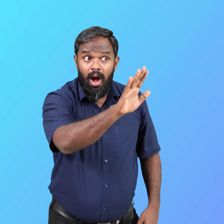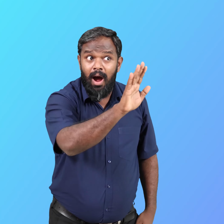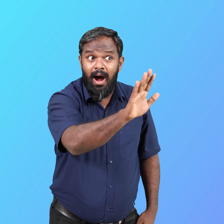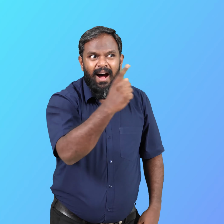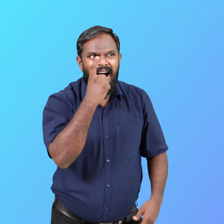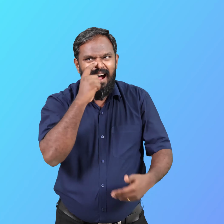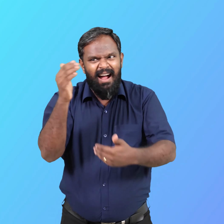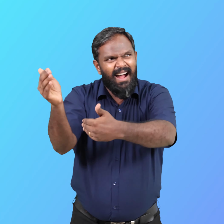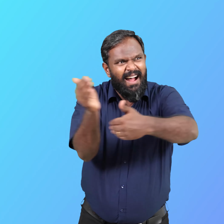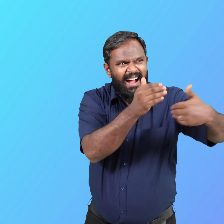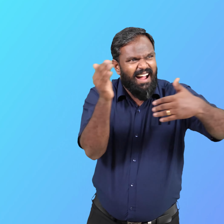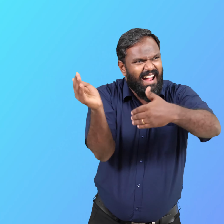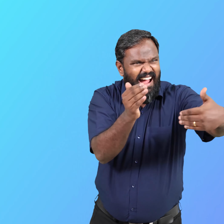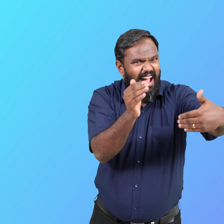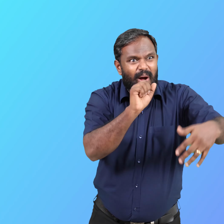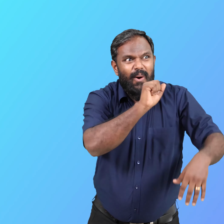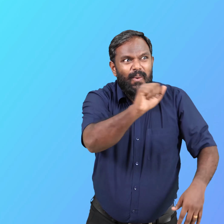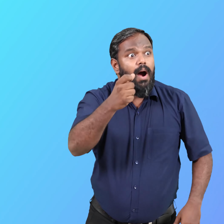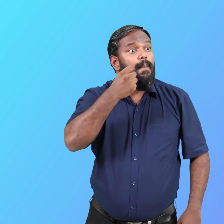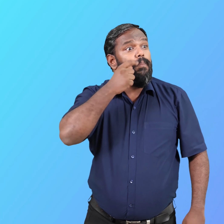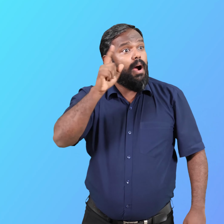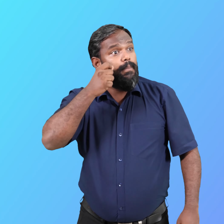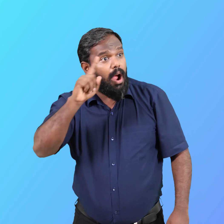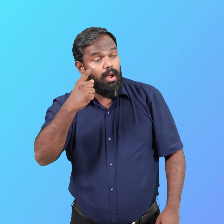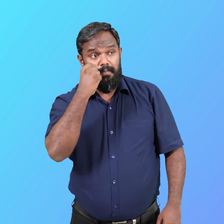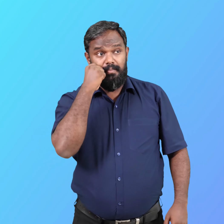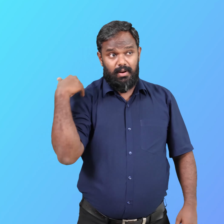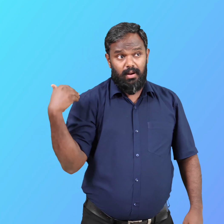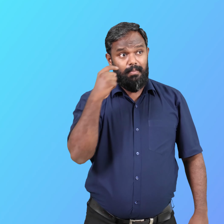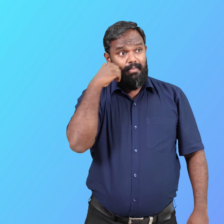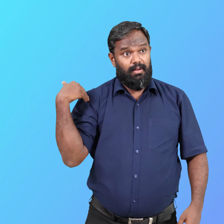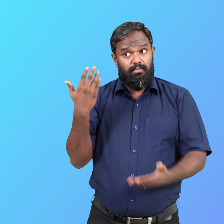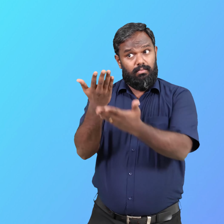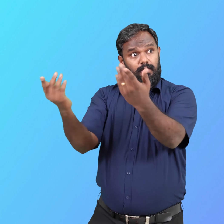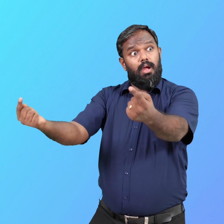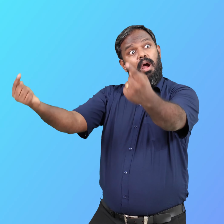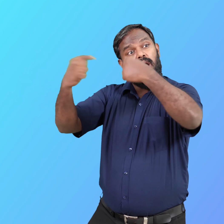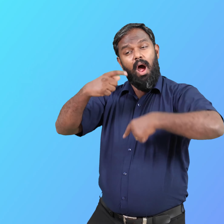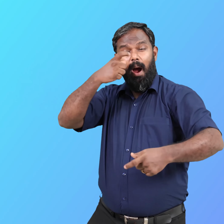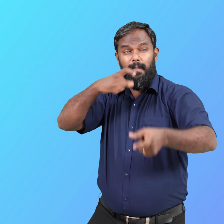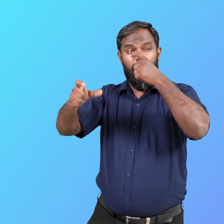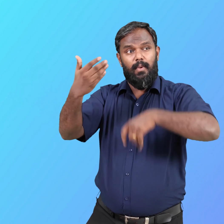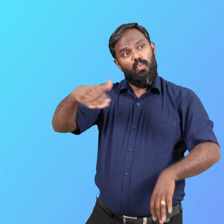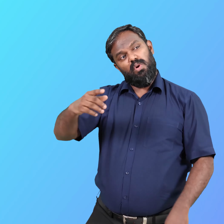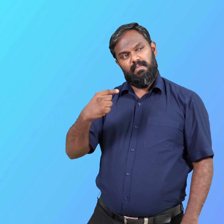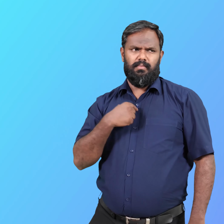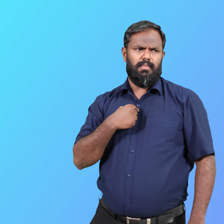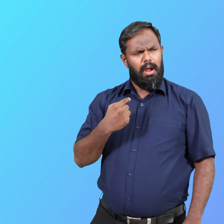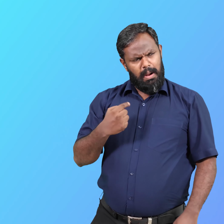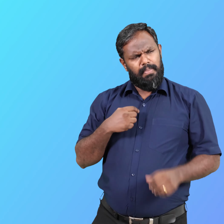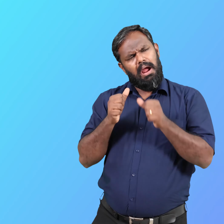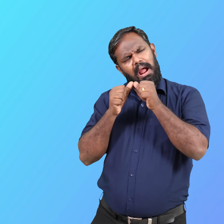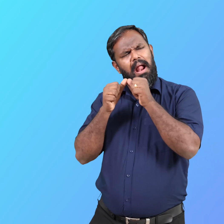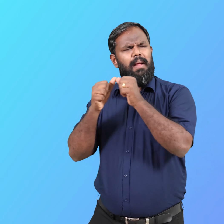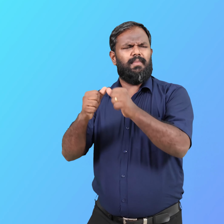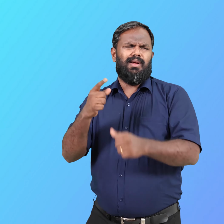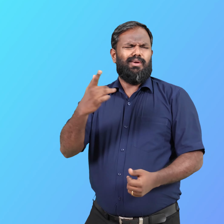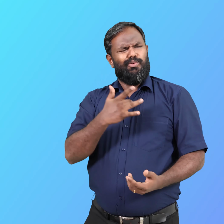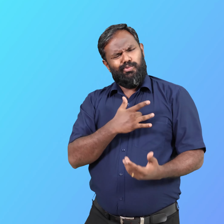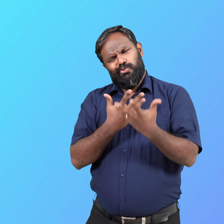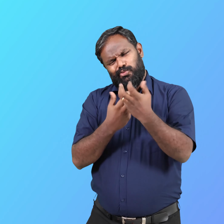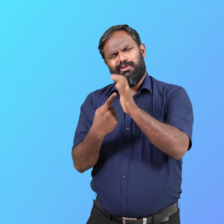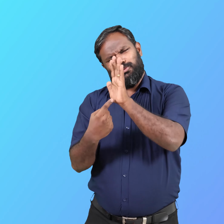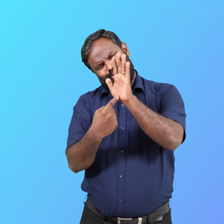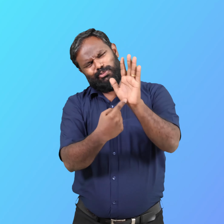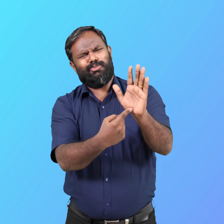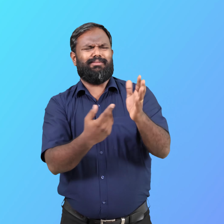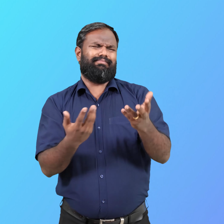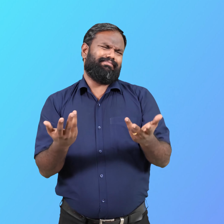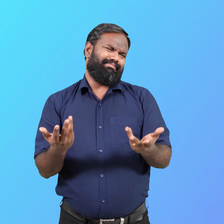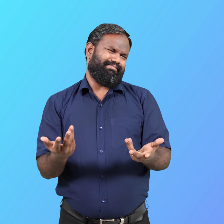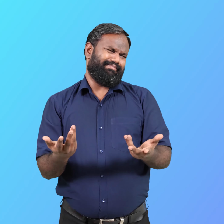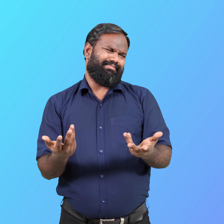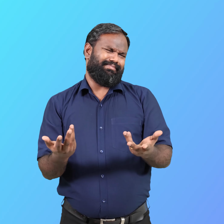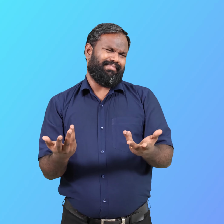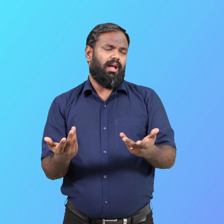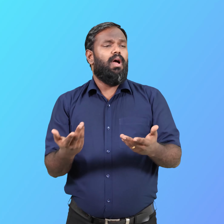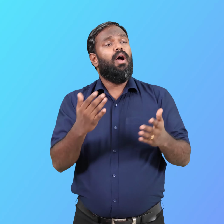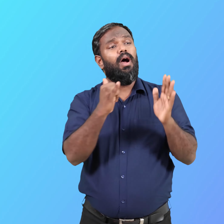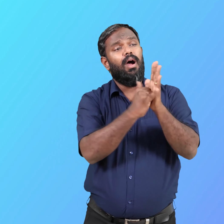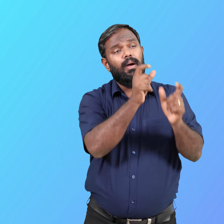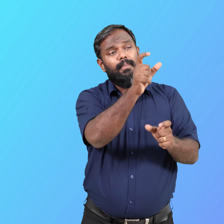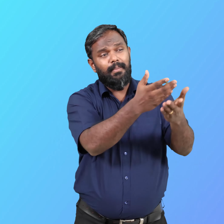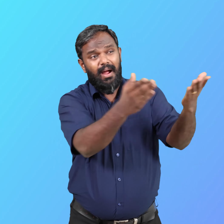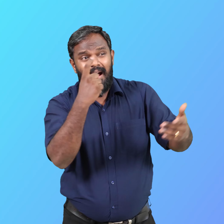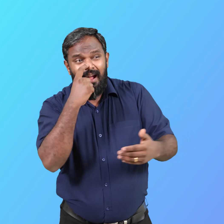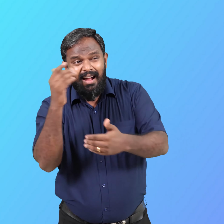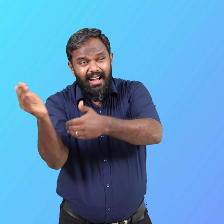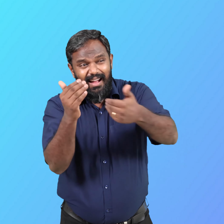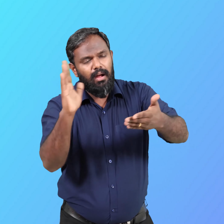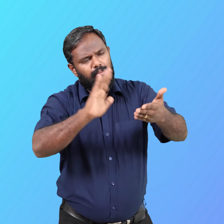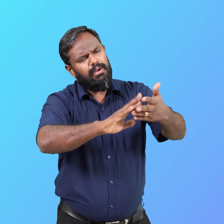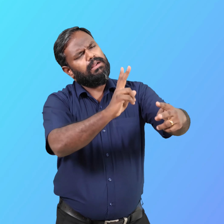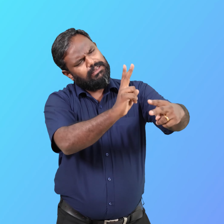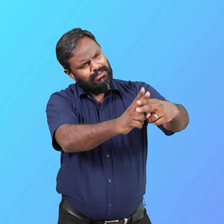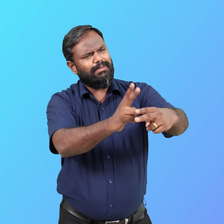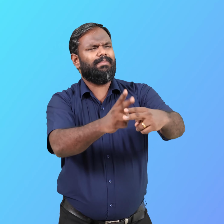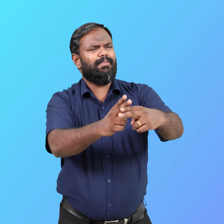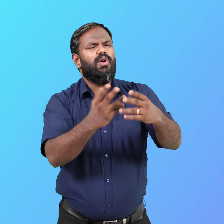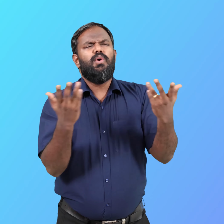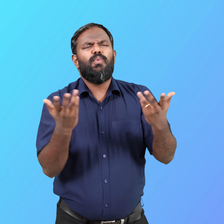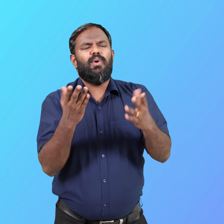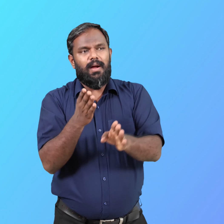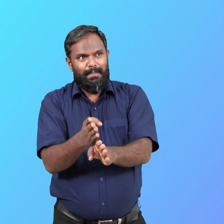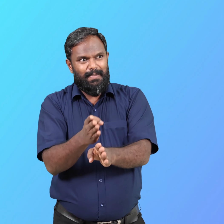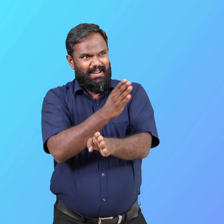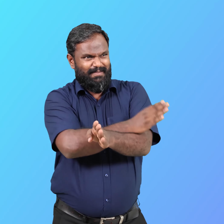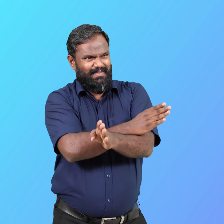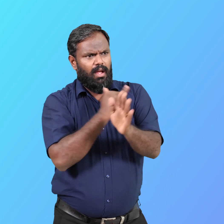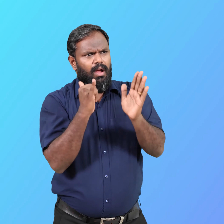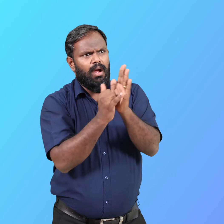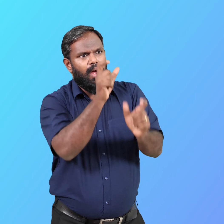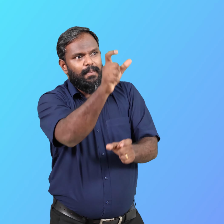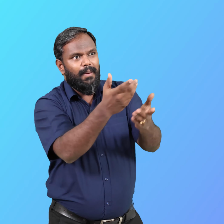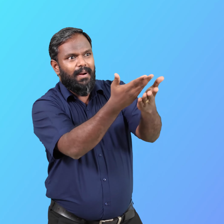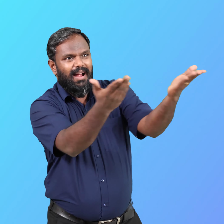The fathers or brothers of the young women will come and complain to us. But we will say, ‘Be kind to the men of Benjamin. Let them marry the women.